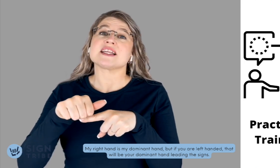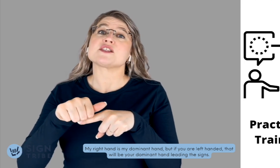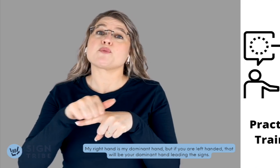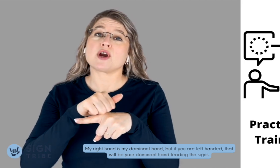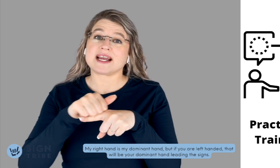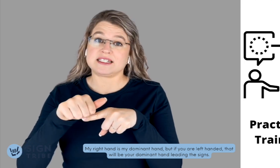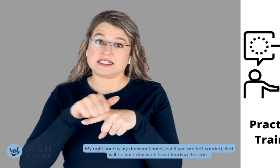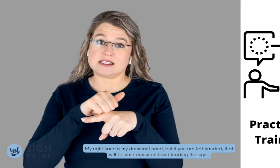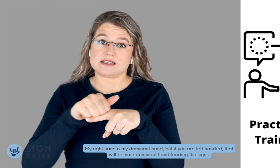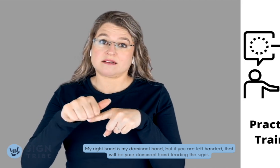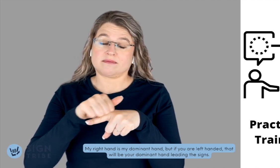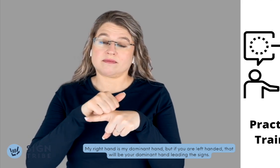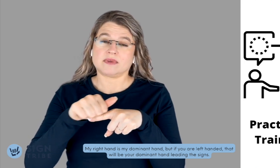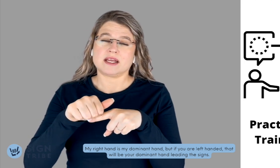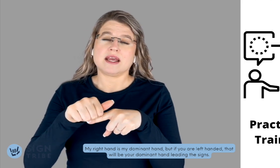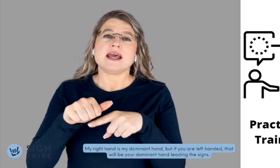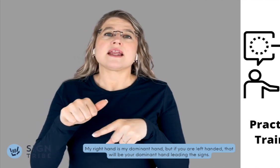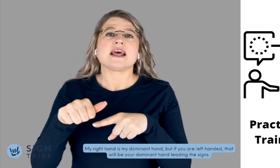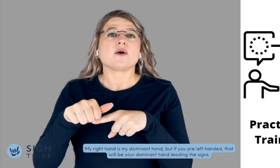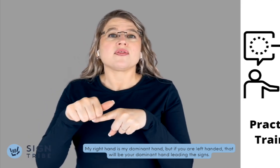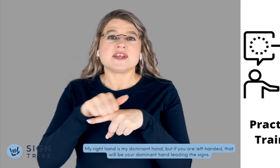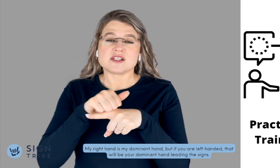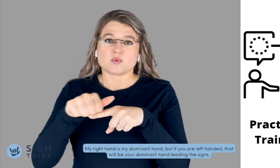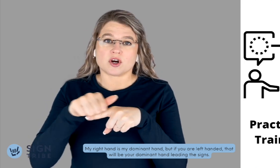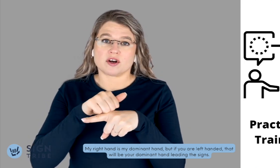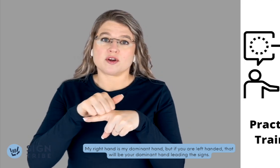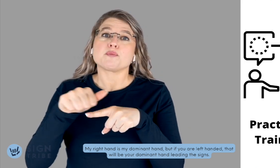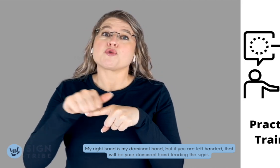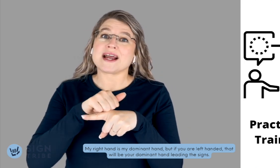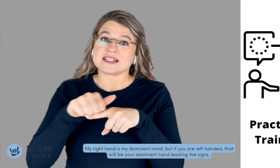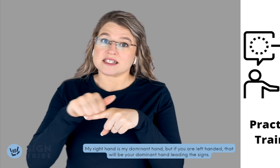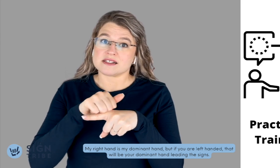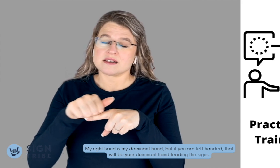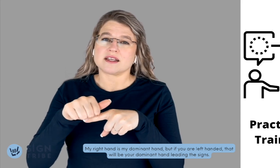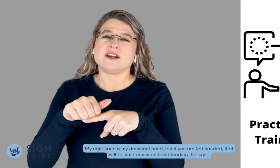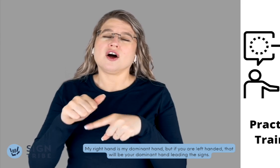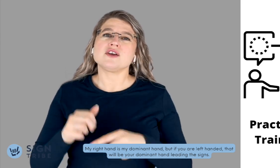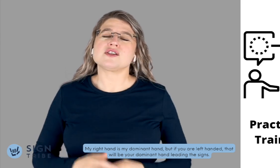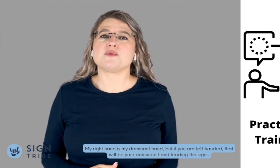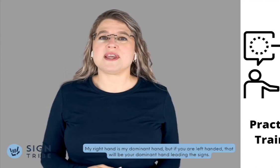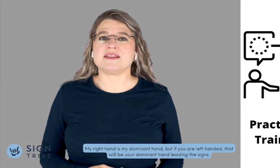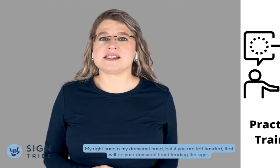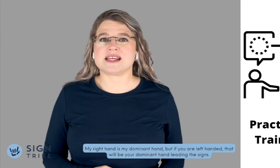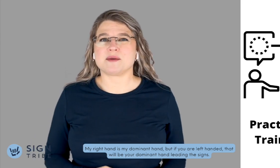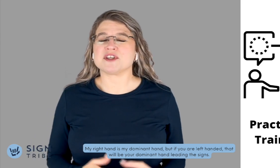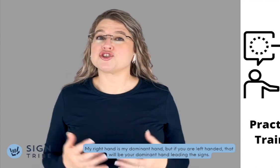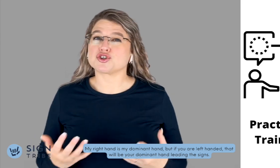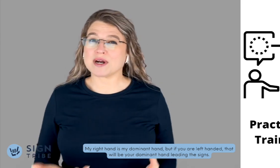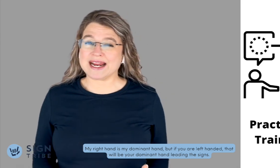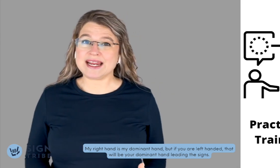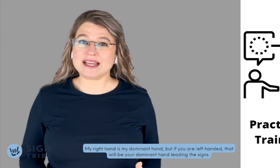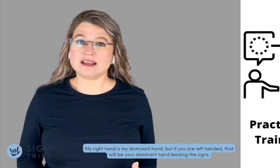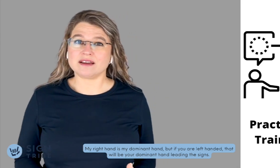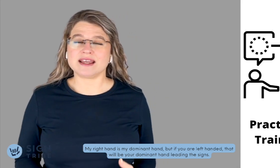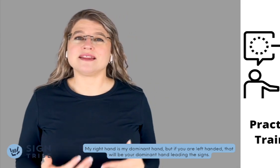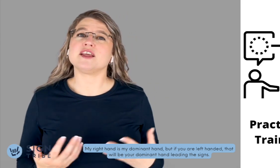That's practice. Now, this word, practice, can also mean the same as training in the